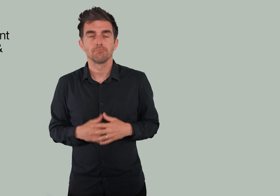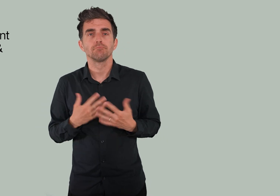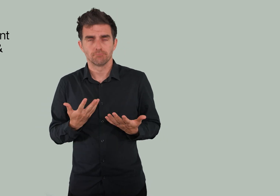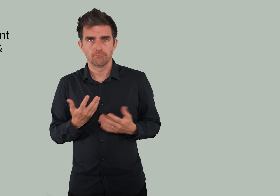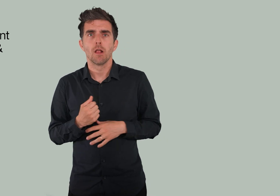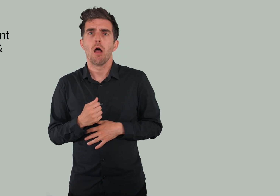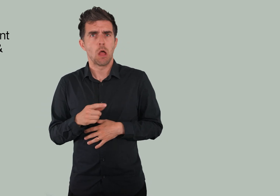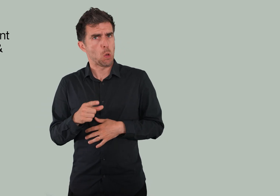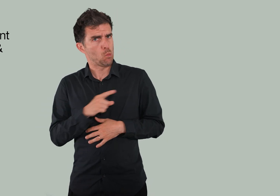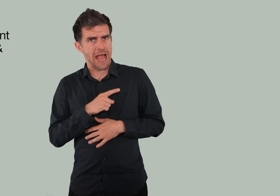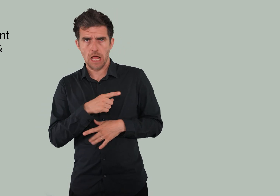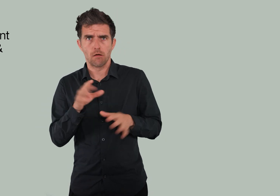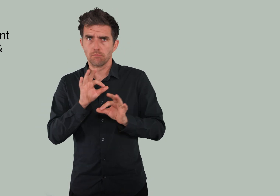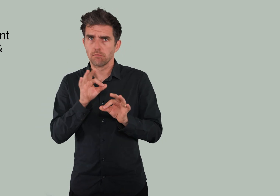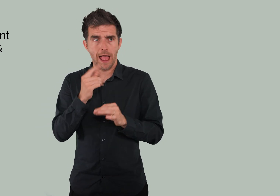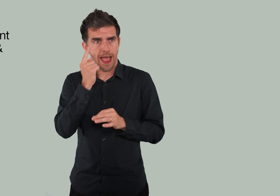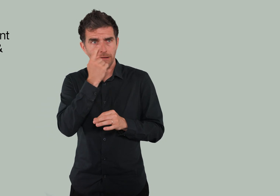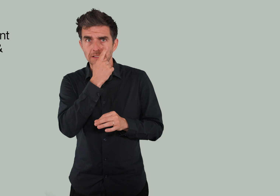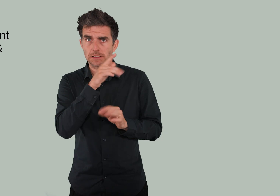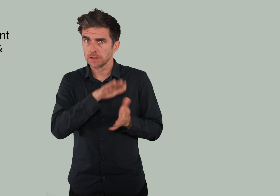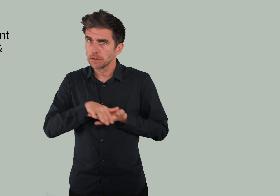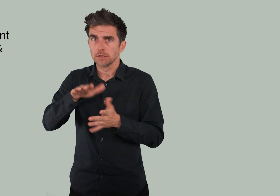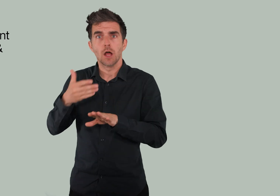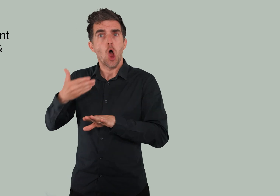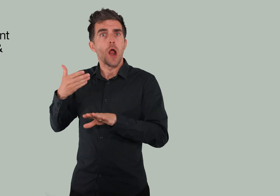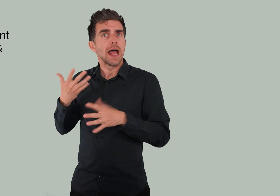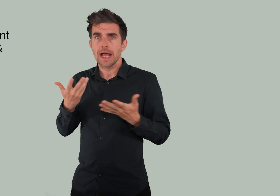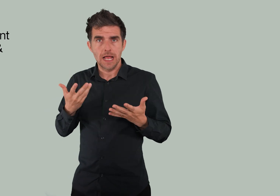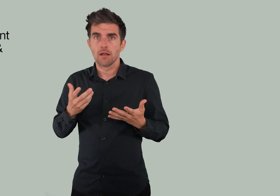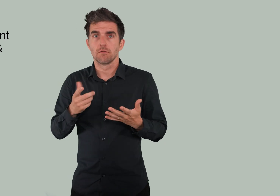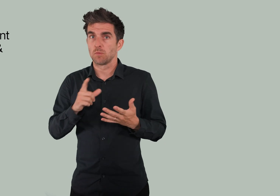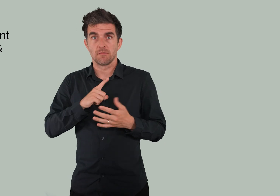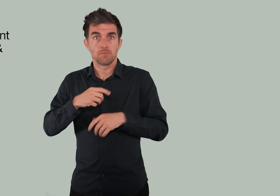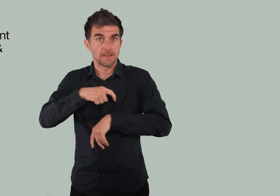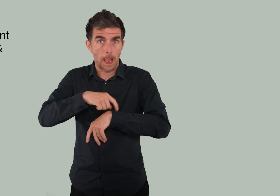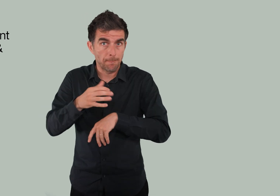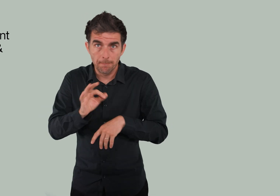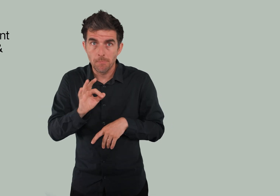Reasons cited for not submitting this evidence earlier include not having it in time,